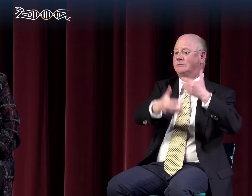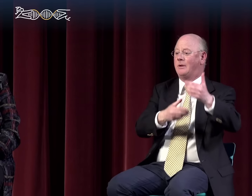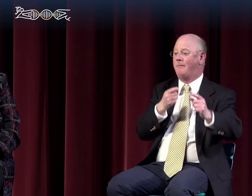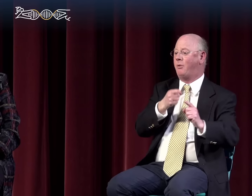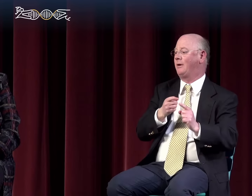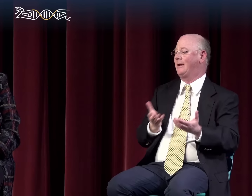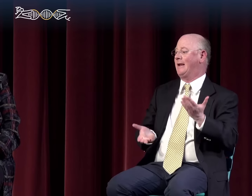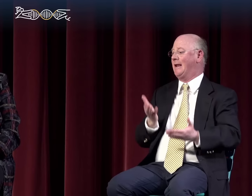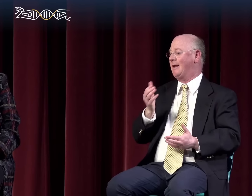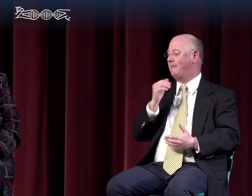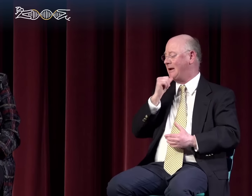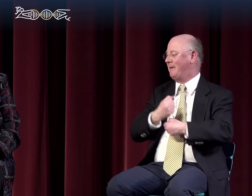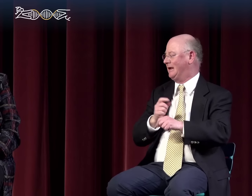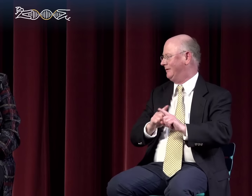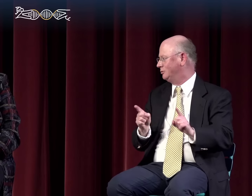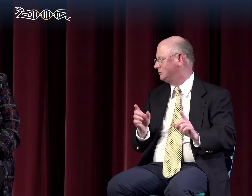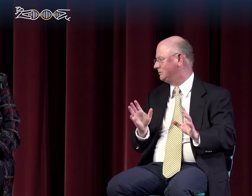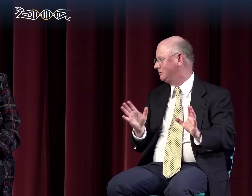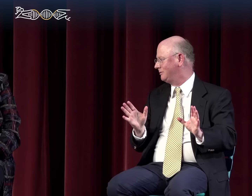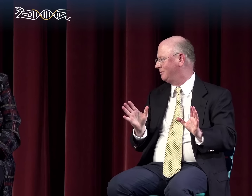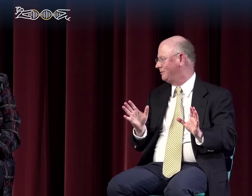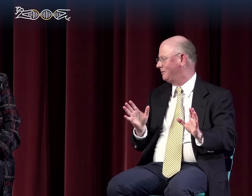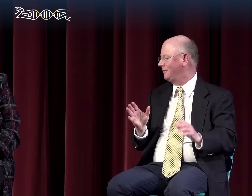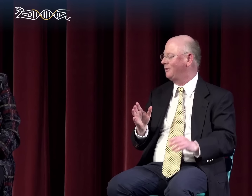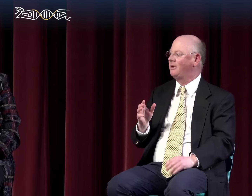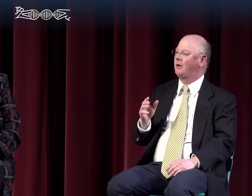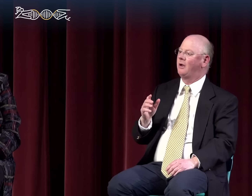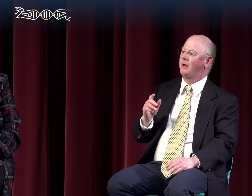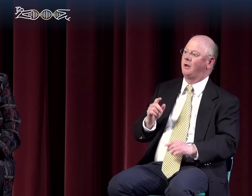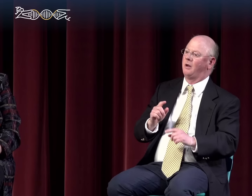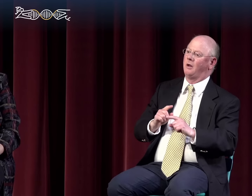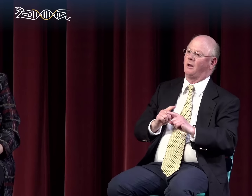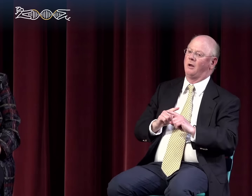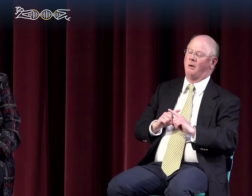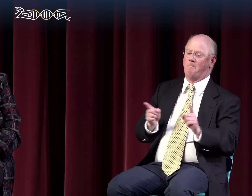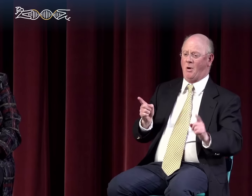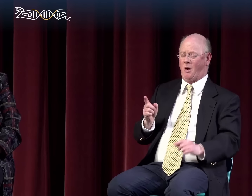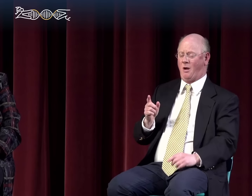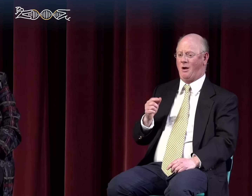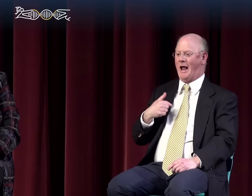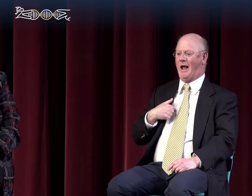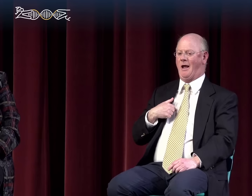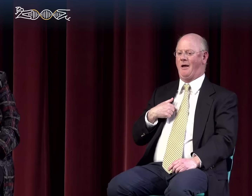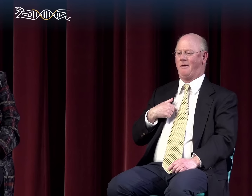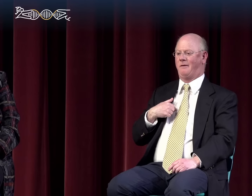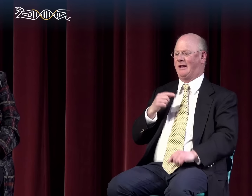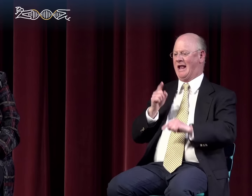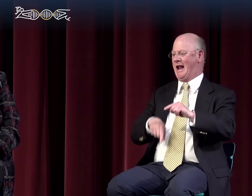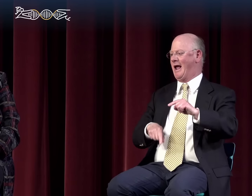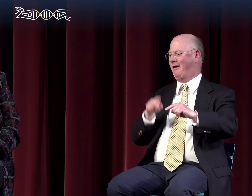There is question of you know we can't say what if that happens it's going to happen but.